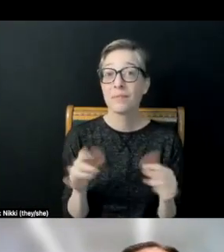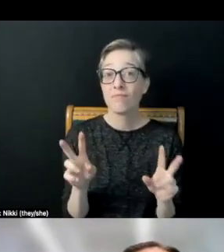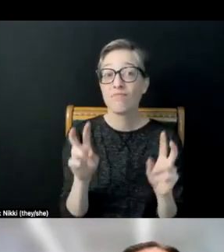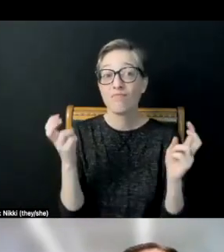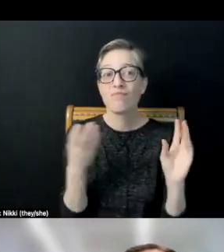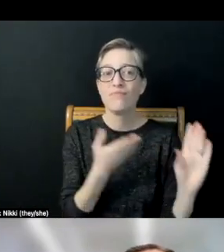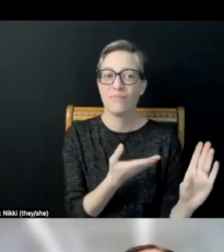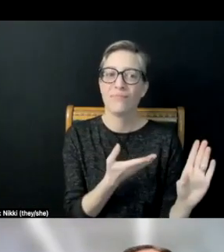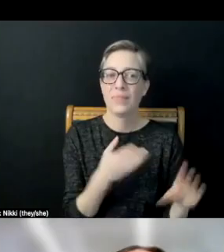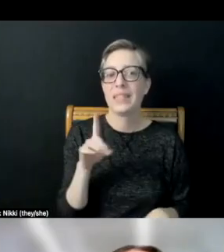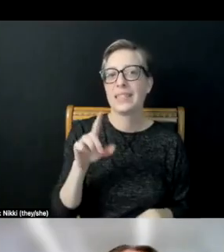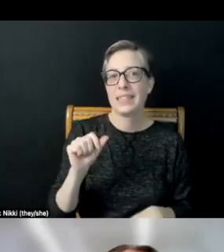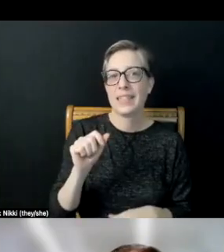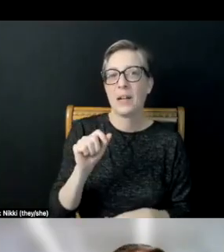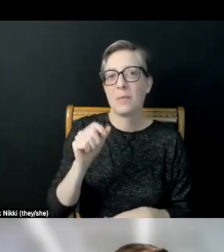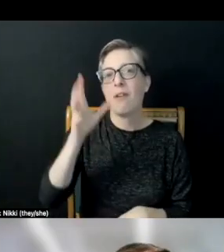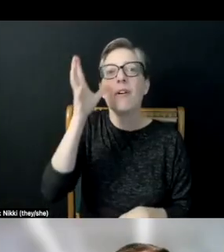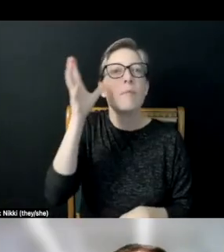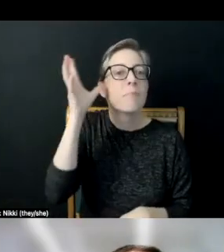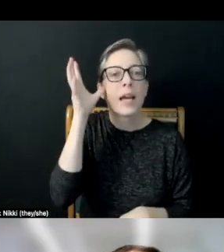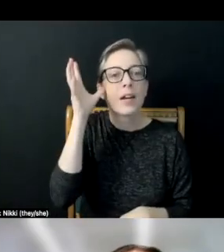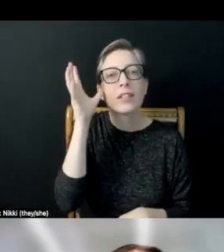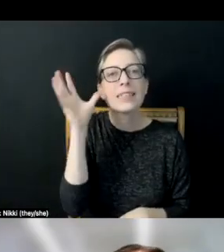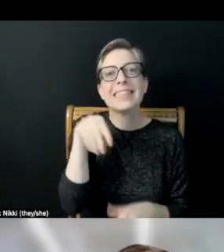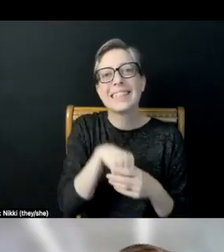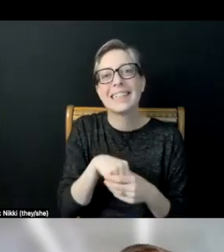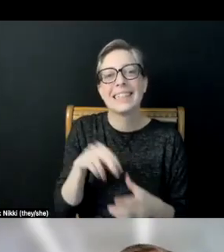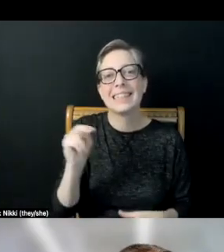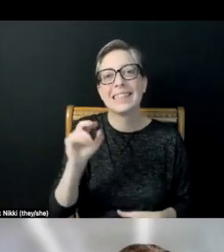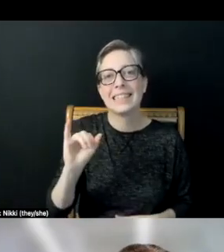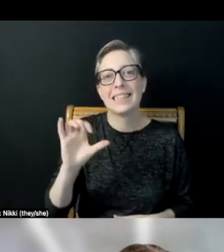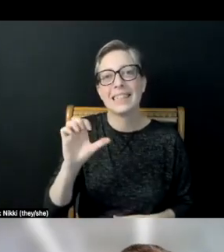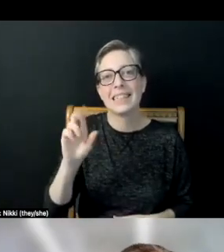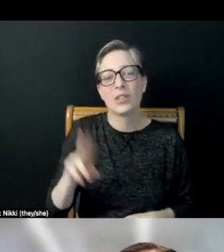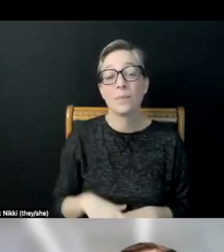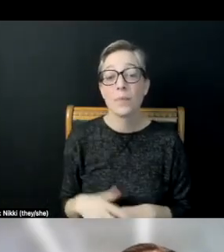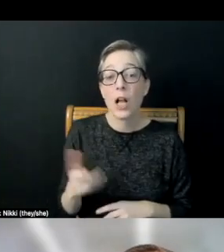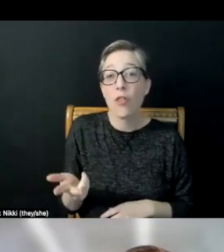We have three amazing speakers. I'm so happy they're on board today.